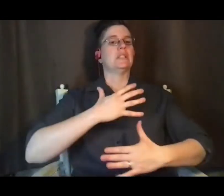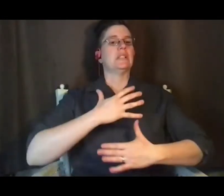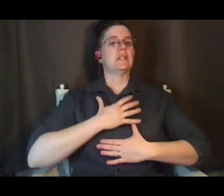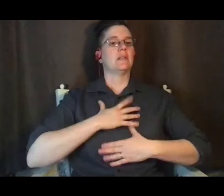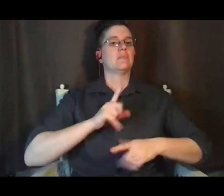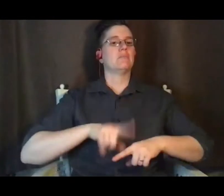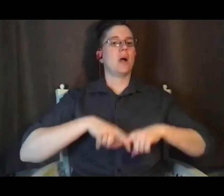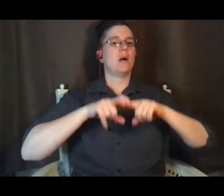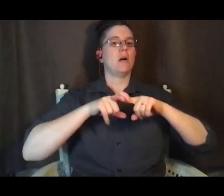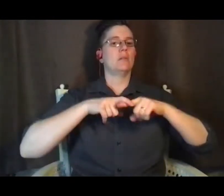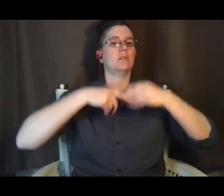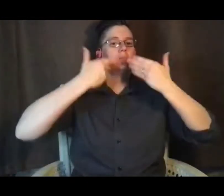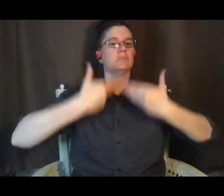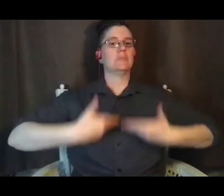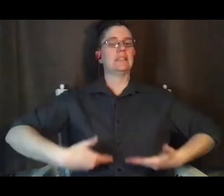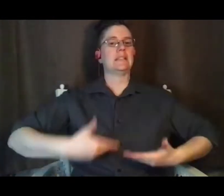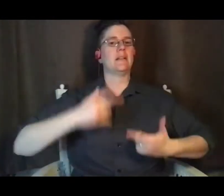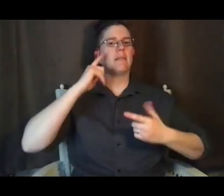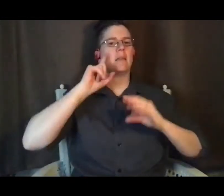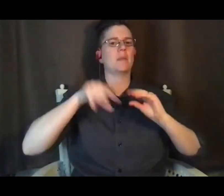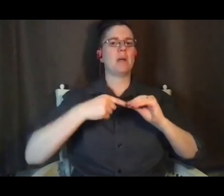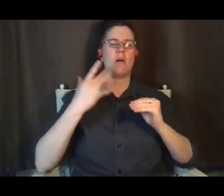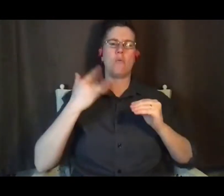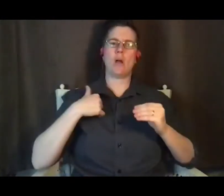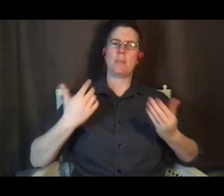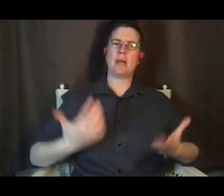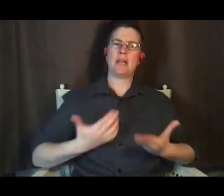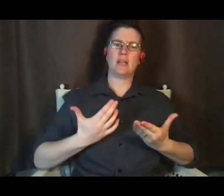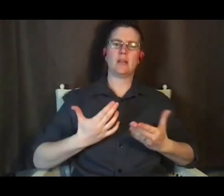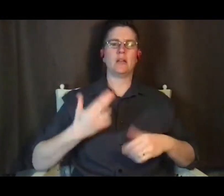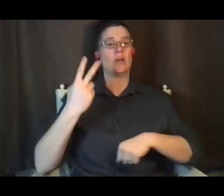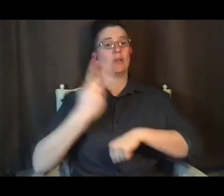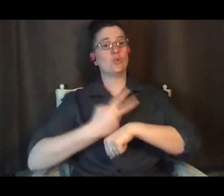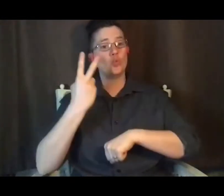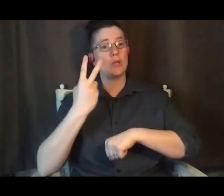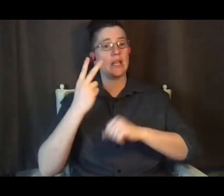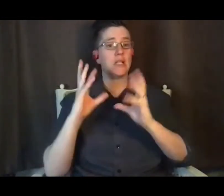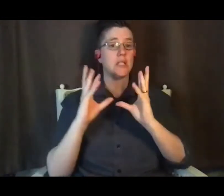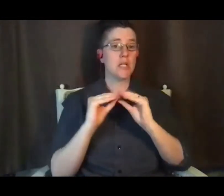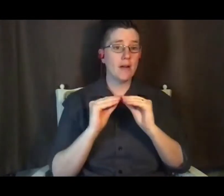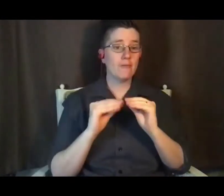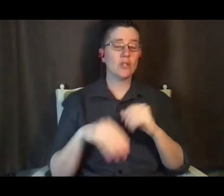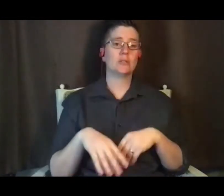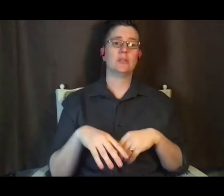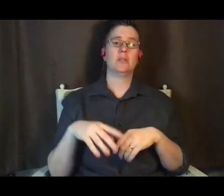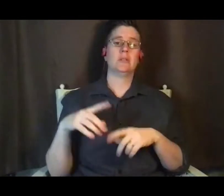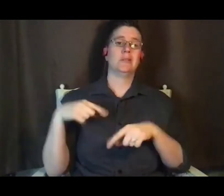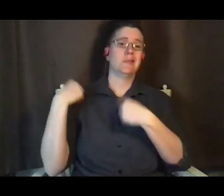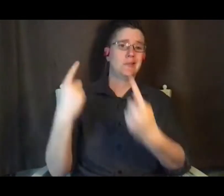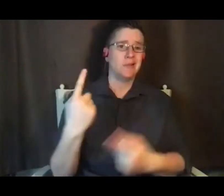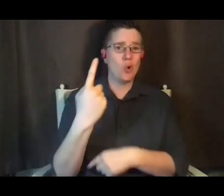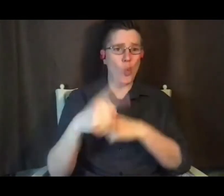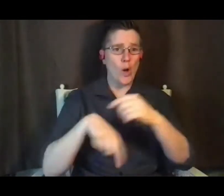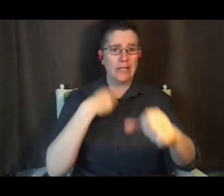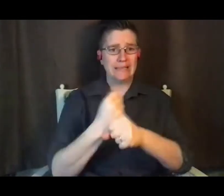into this space today after the two days of this conference after a year of a pandemic after years